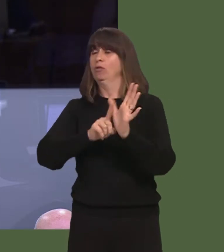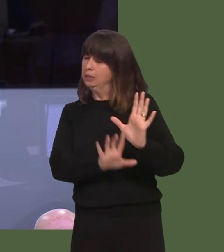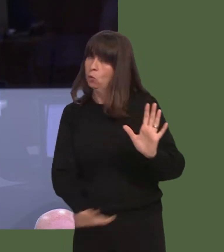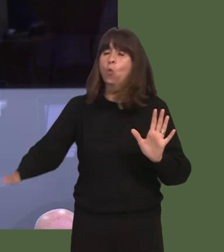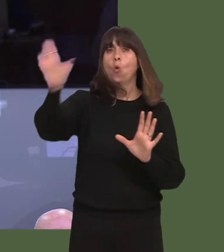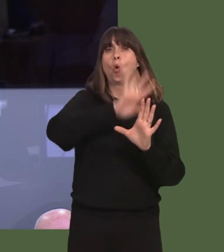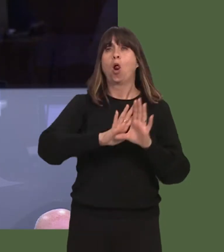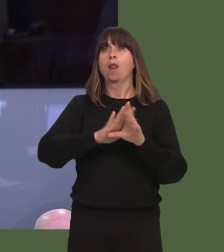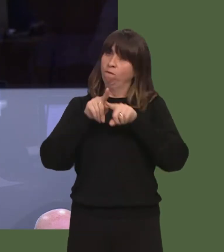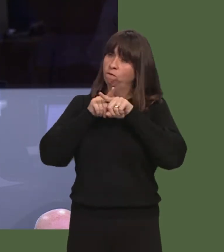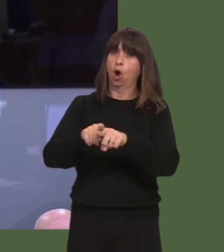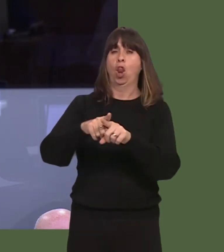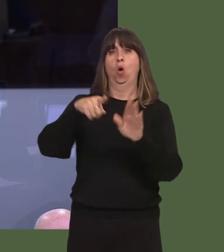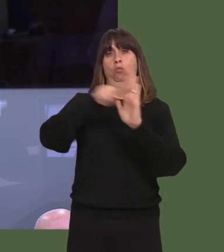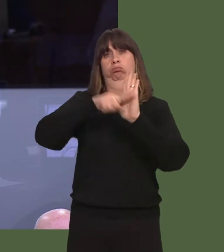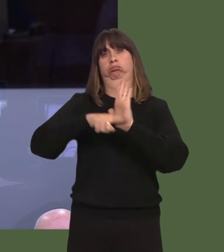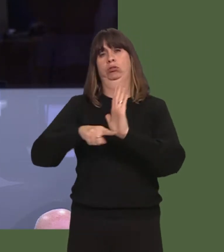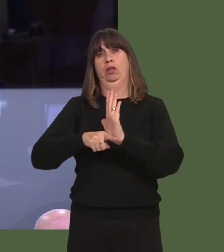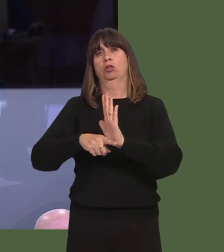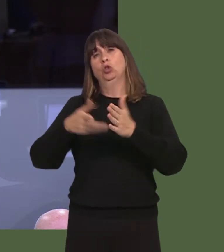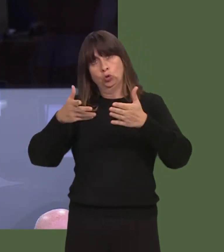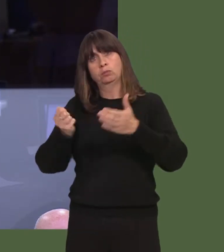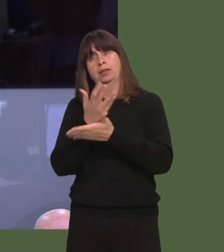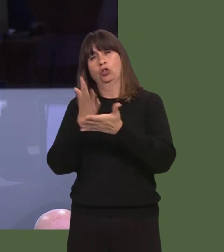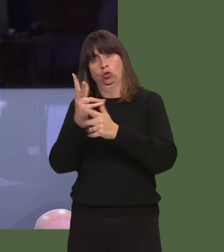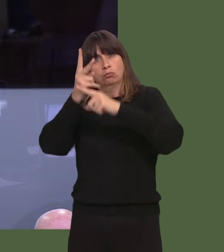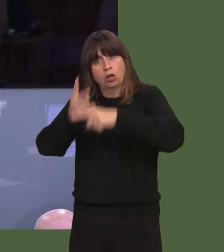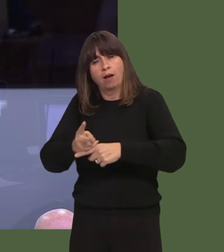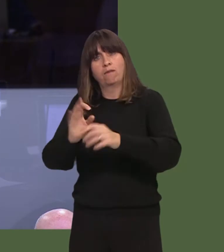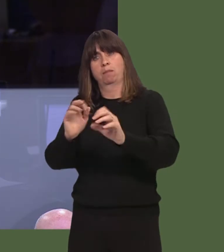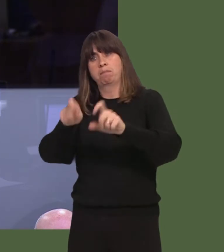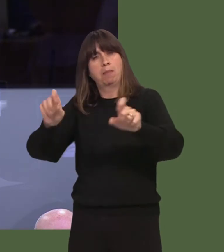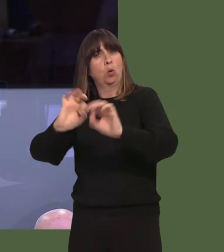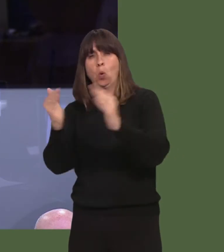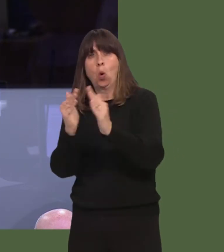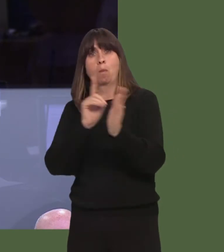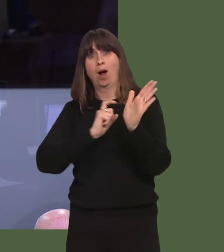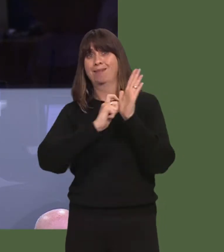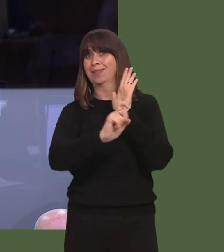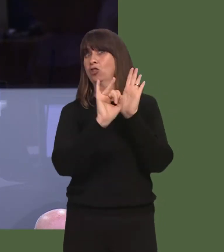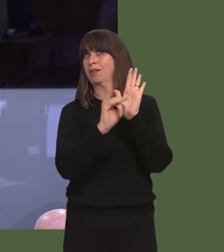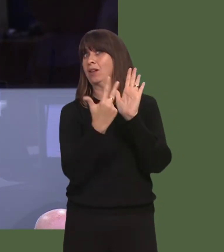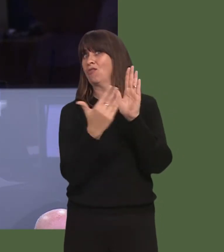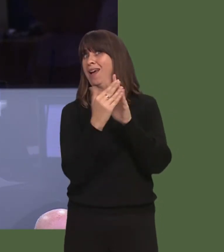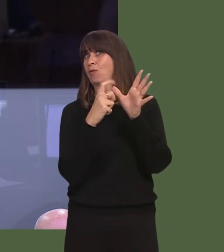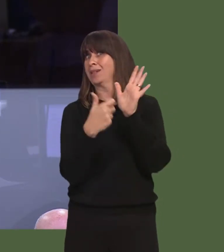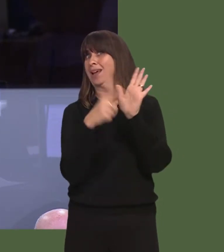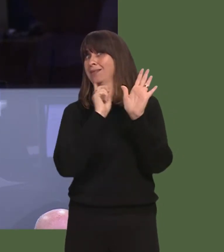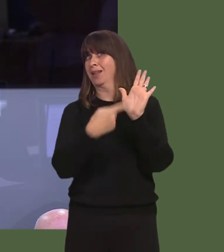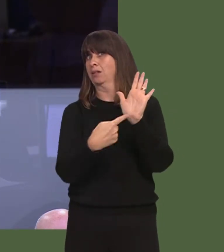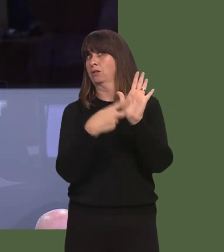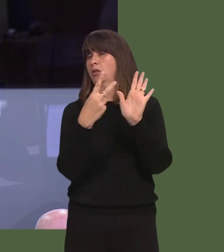their obligations to the homeless and rough-sleepers as per section 73 of the Housing Act (Wales)